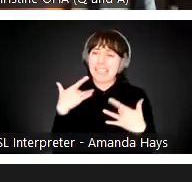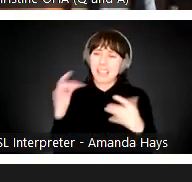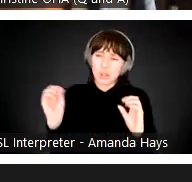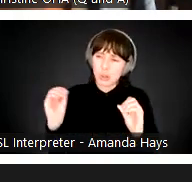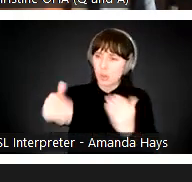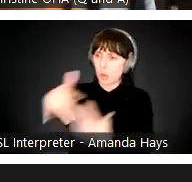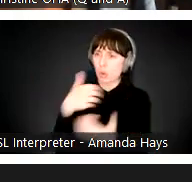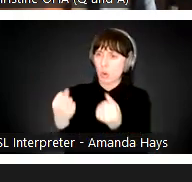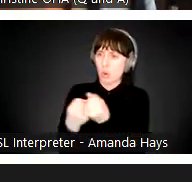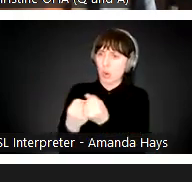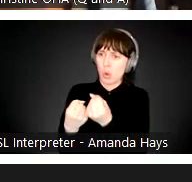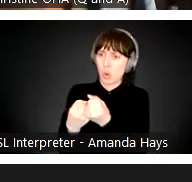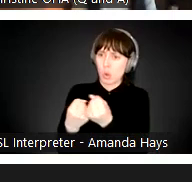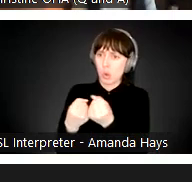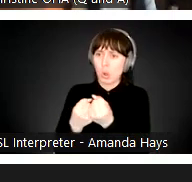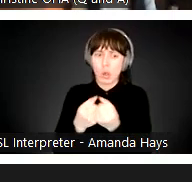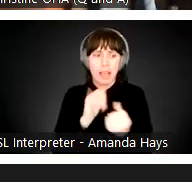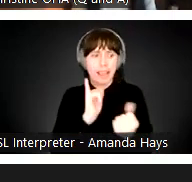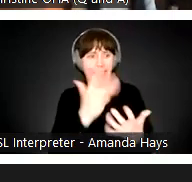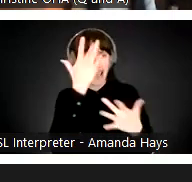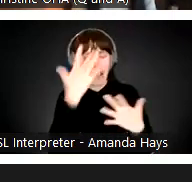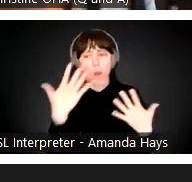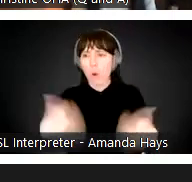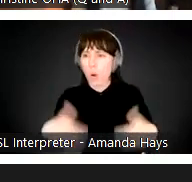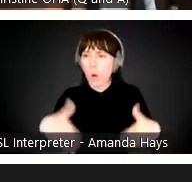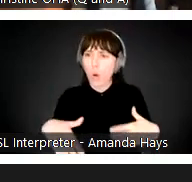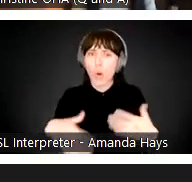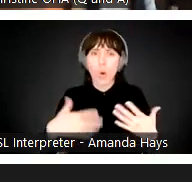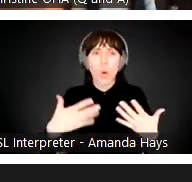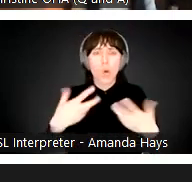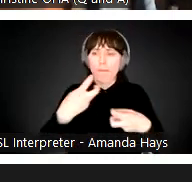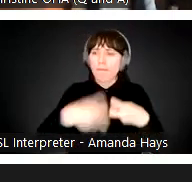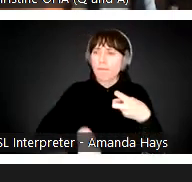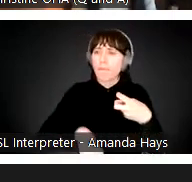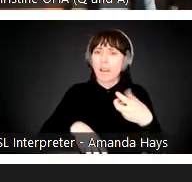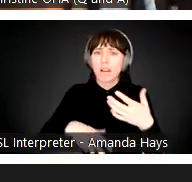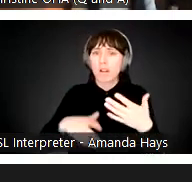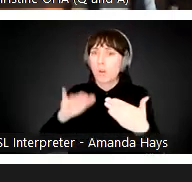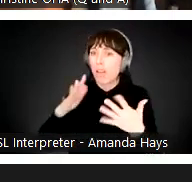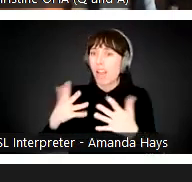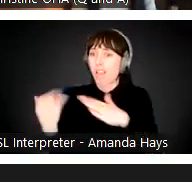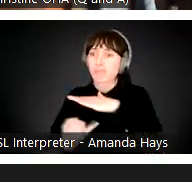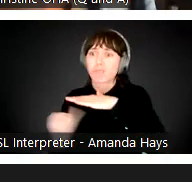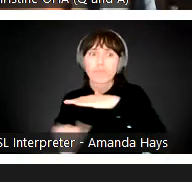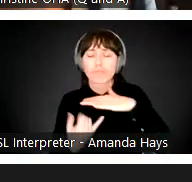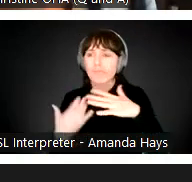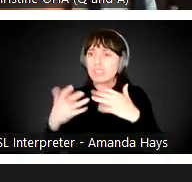illness that is already challenging enough- and I would argue that that is only making it harder, right? So if you